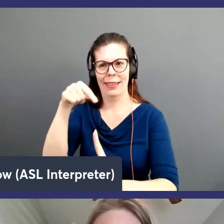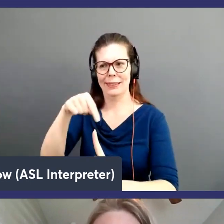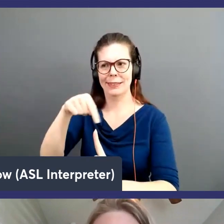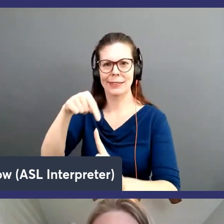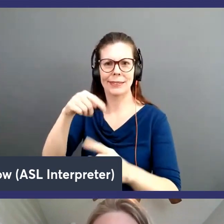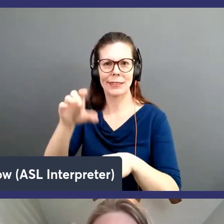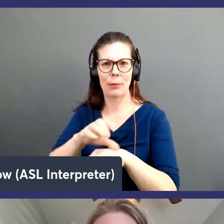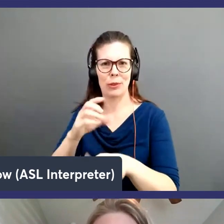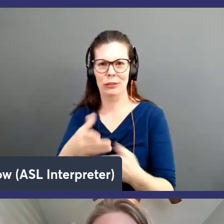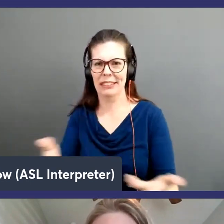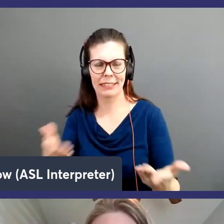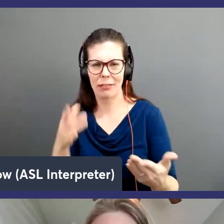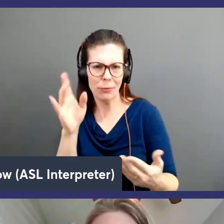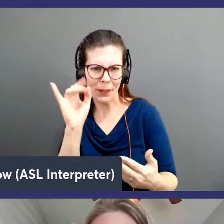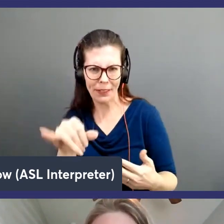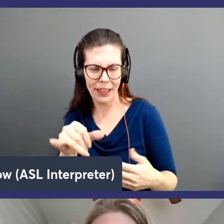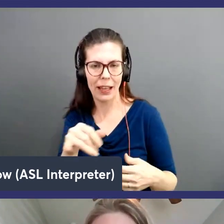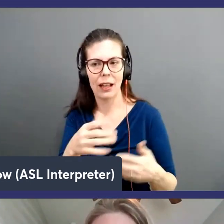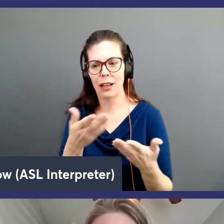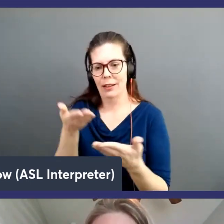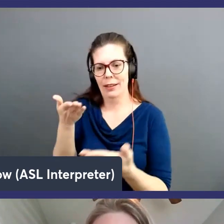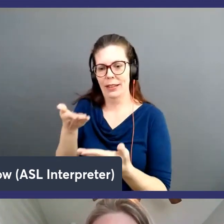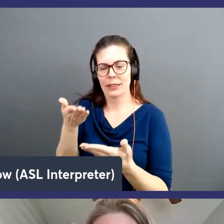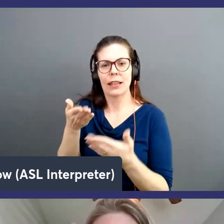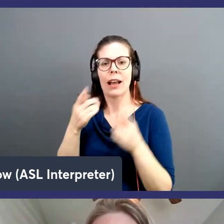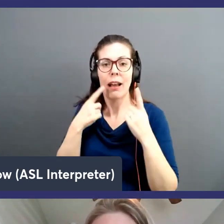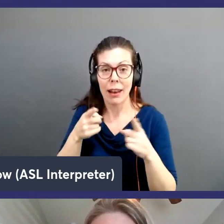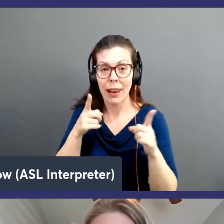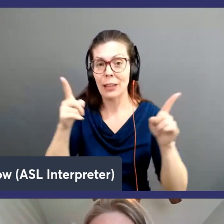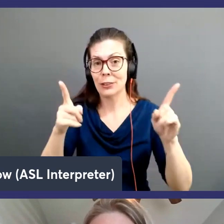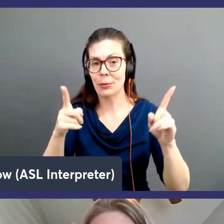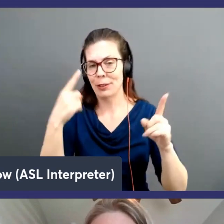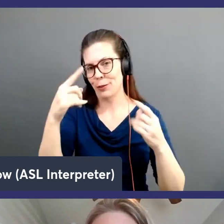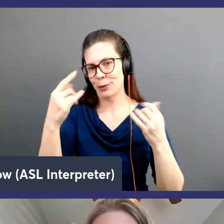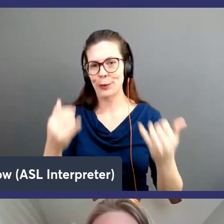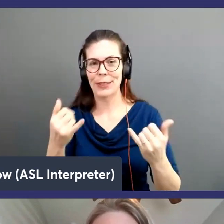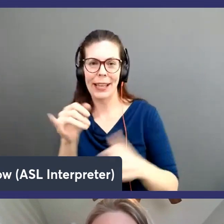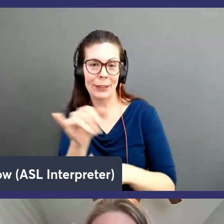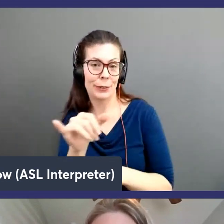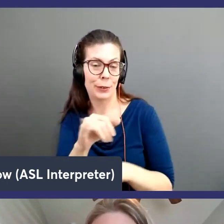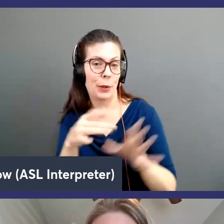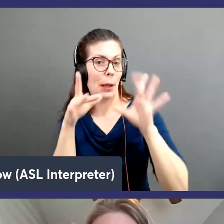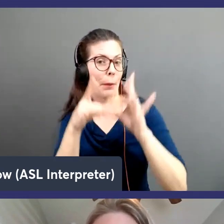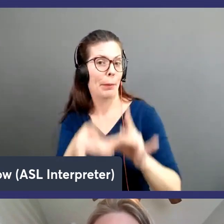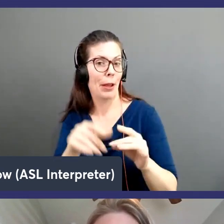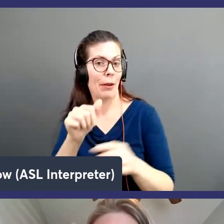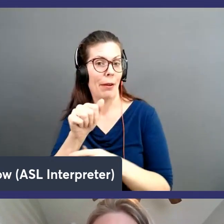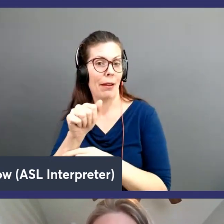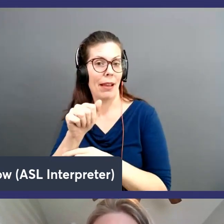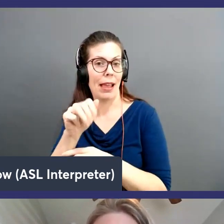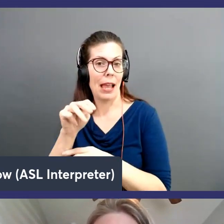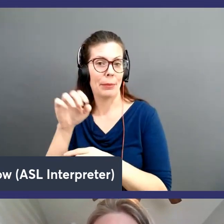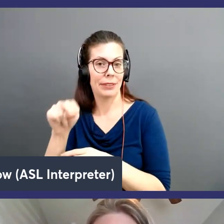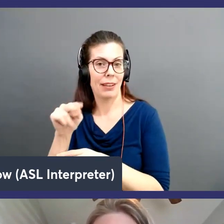and what is the announcement today about Amazon Braket that folks should be excited about?